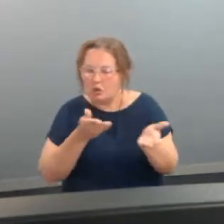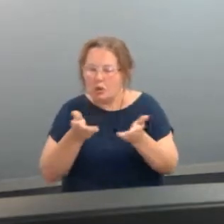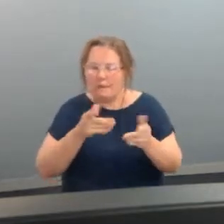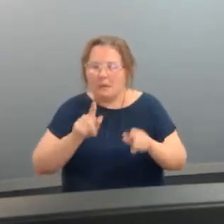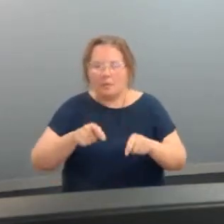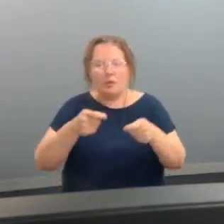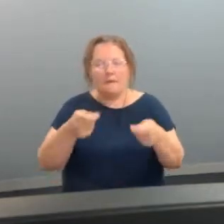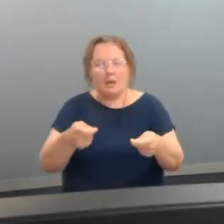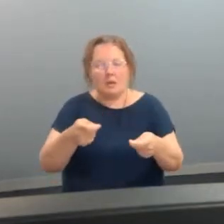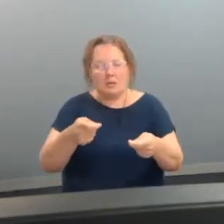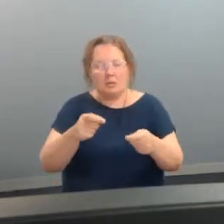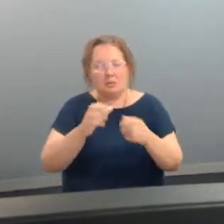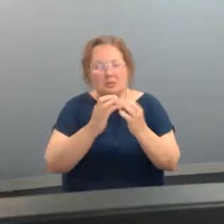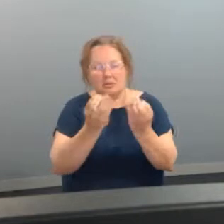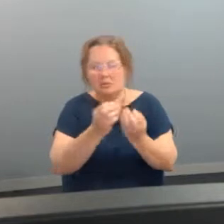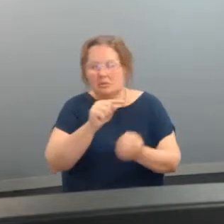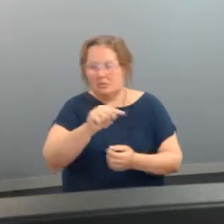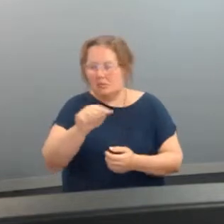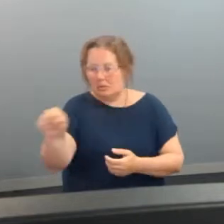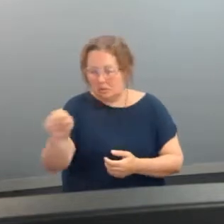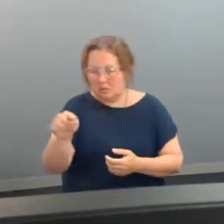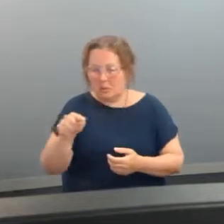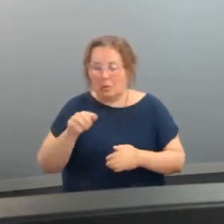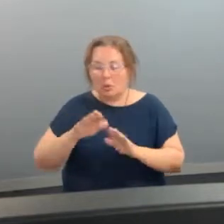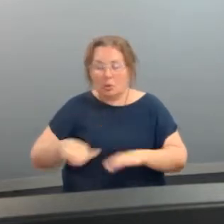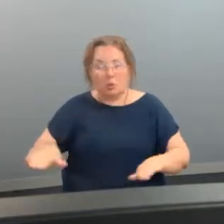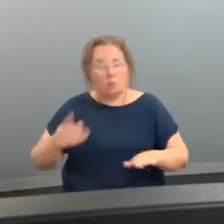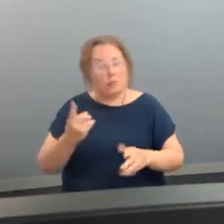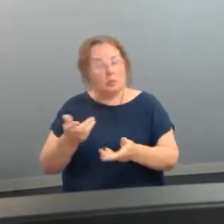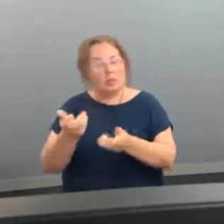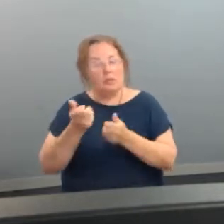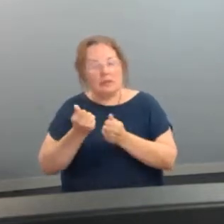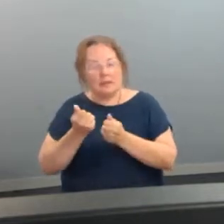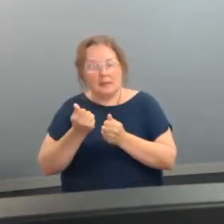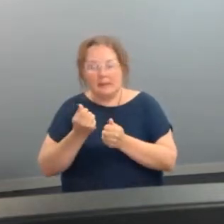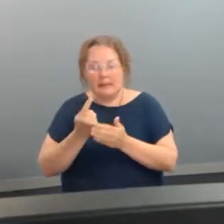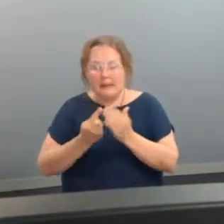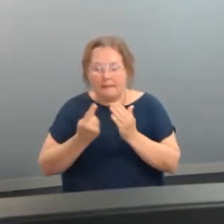questions in the discussion paper is around registered